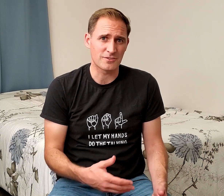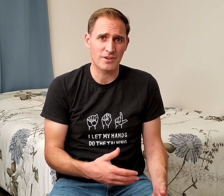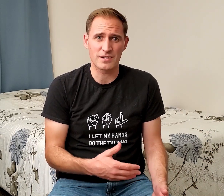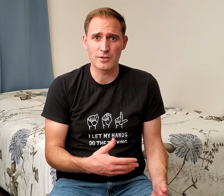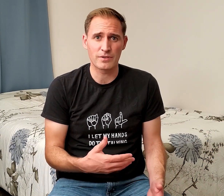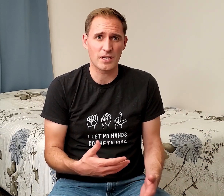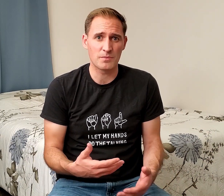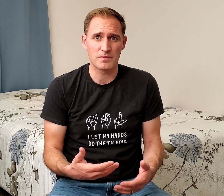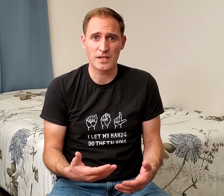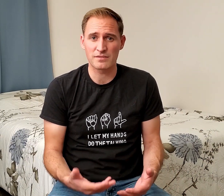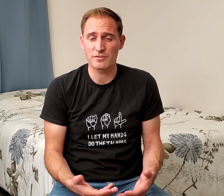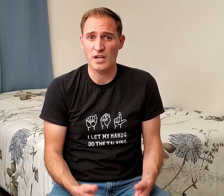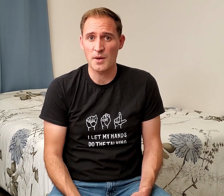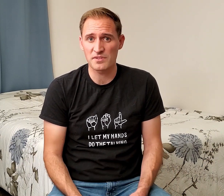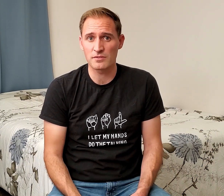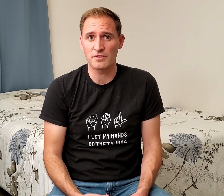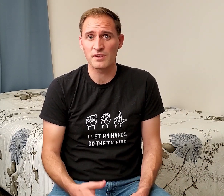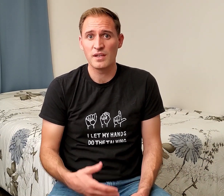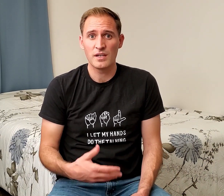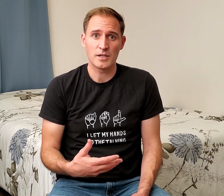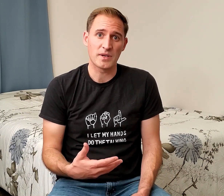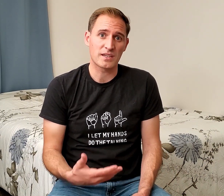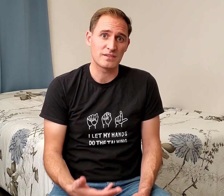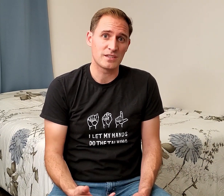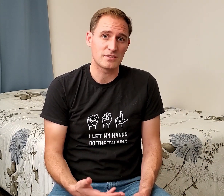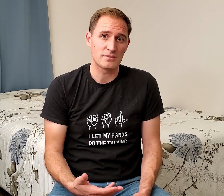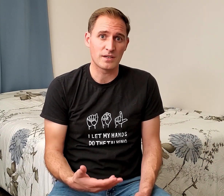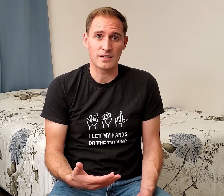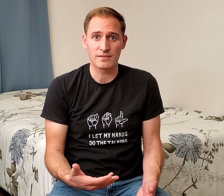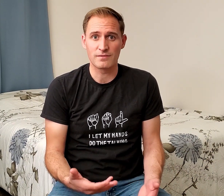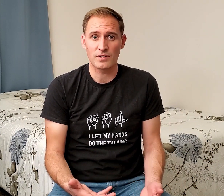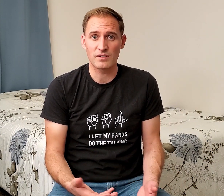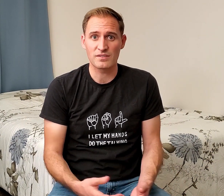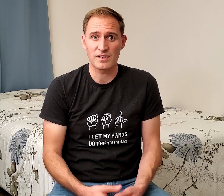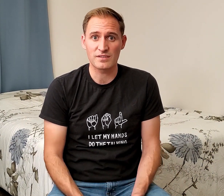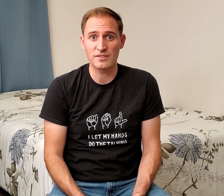trying to overcome certain obstacles I can teach you various skills and